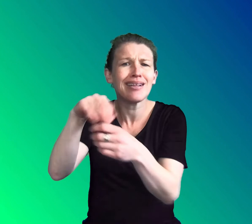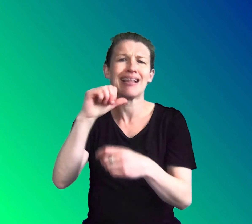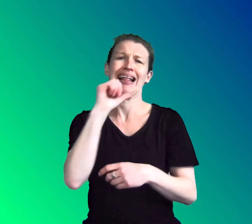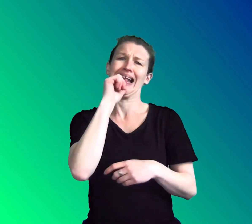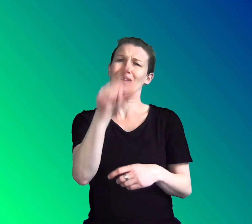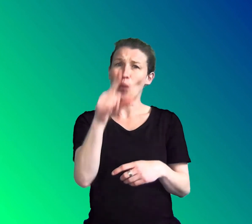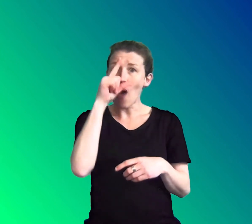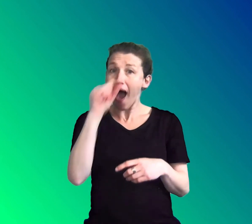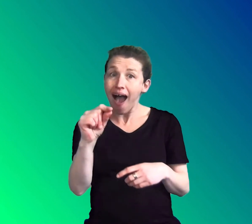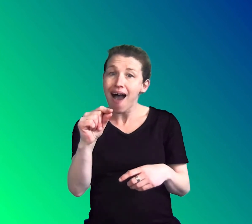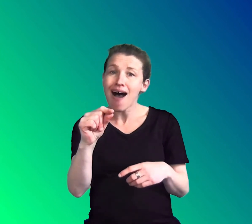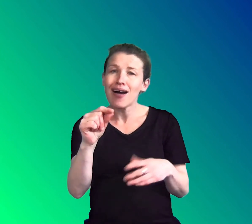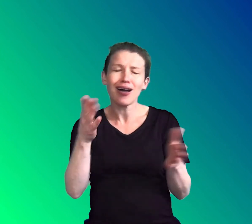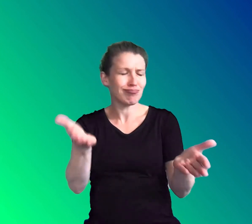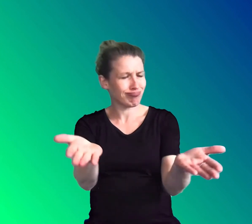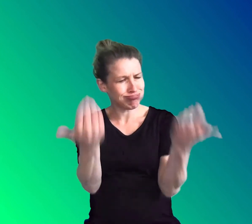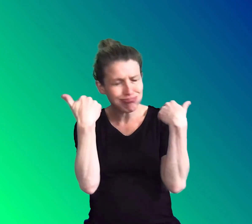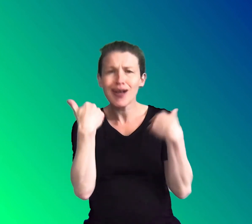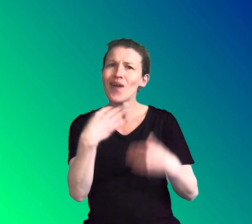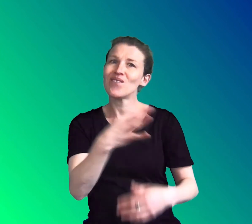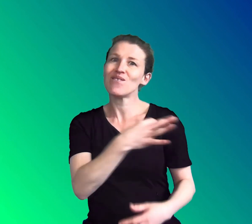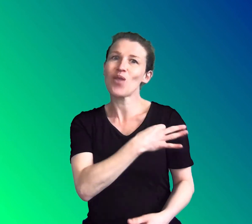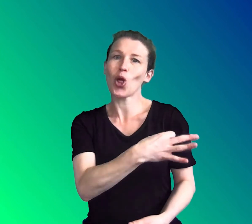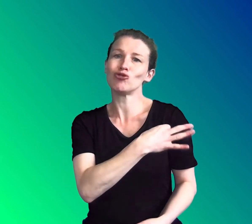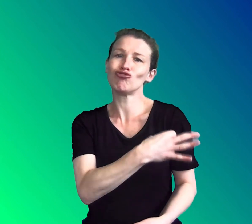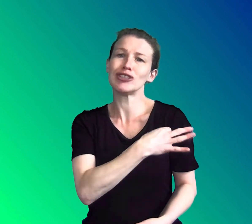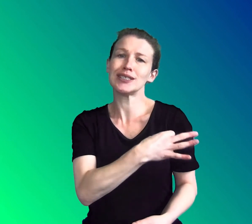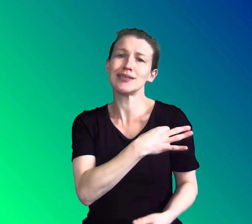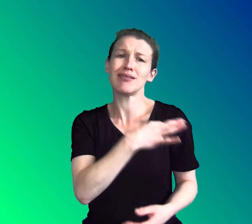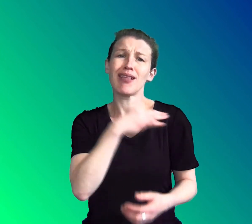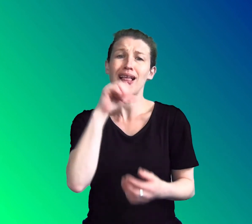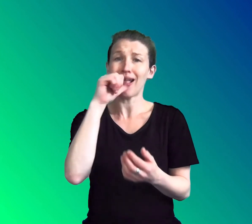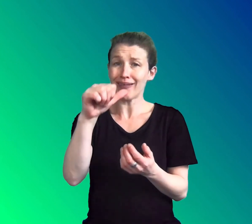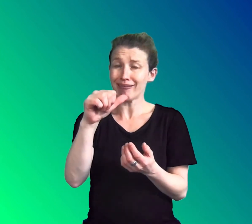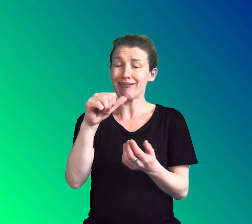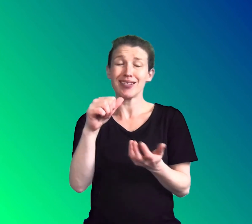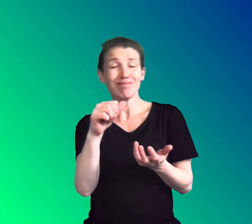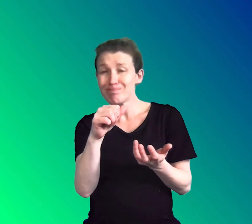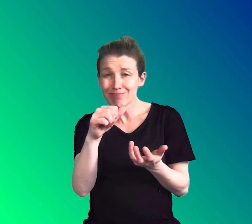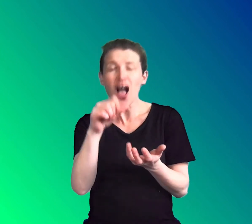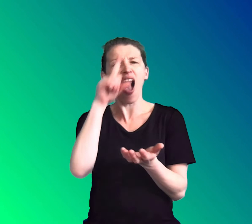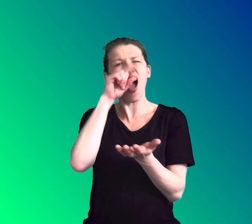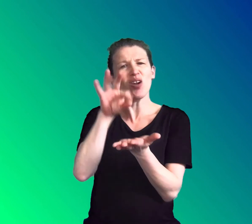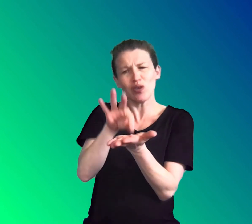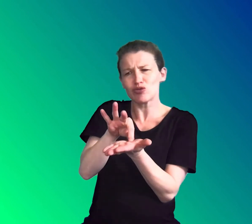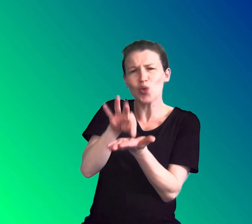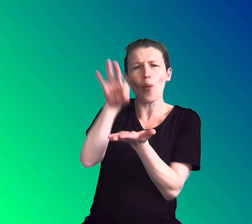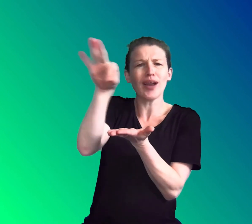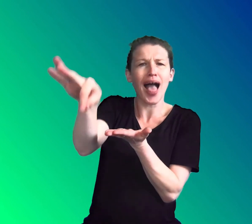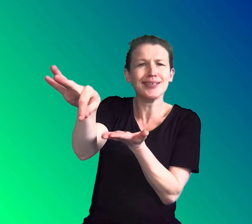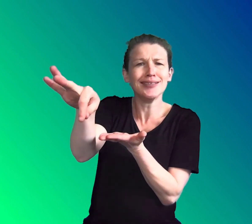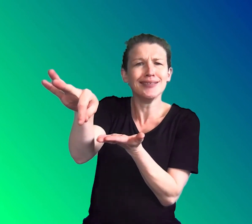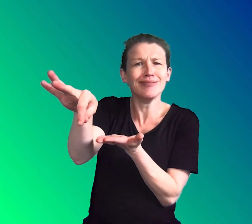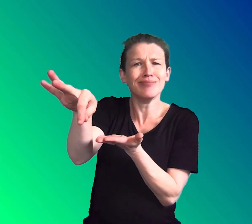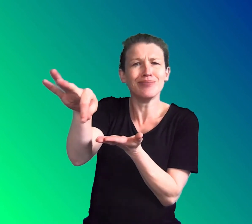You can maybe volunteer your time or where appropriate, donate to them.